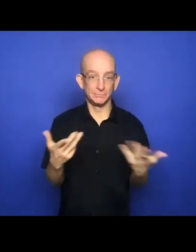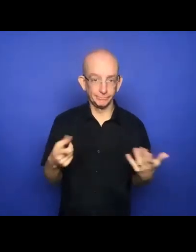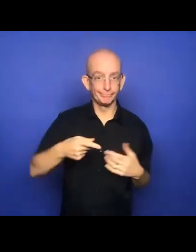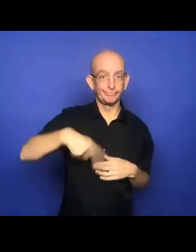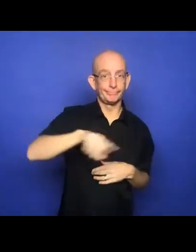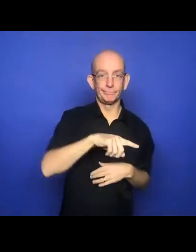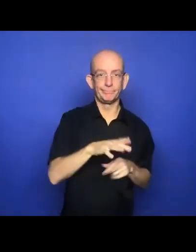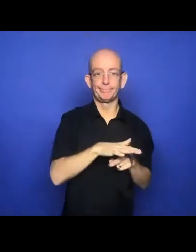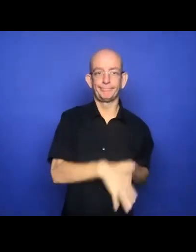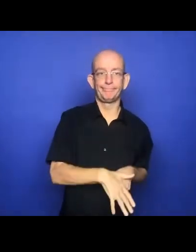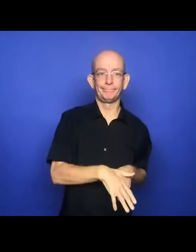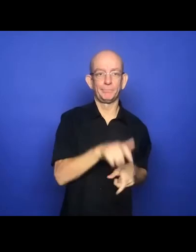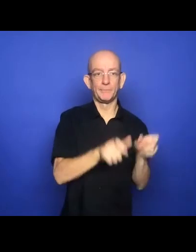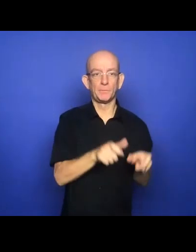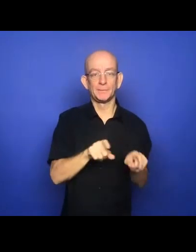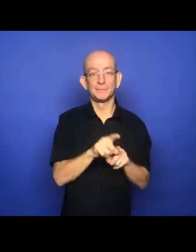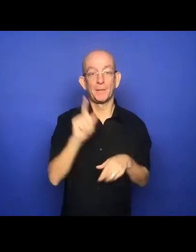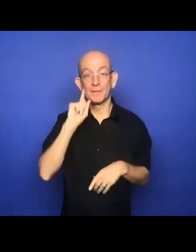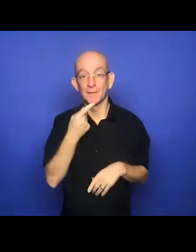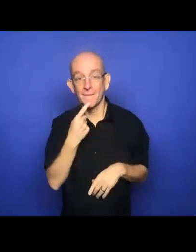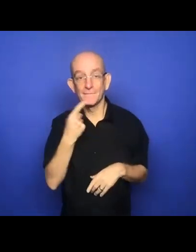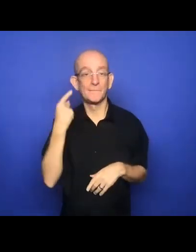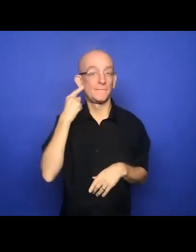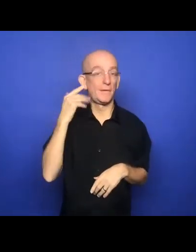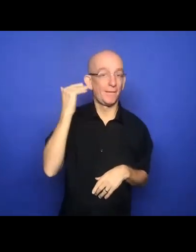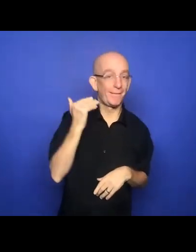disabilities. Positively, findings also